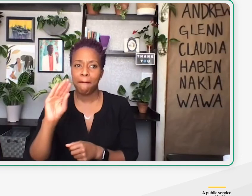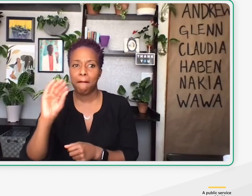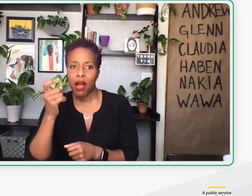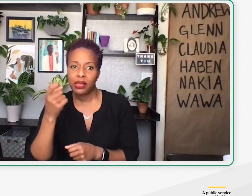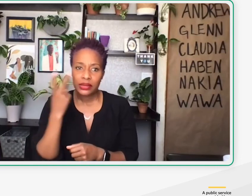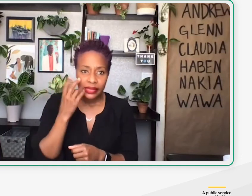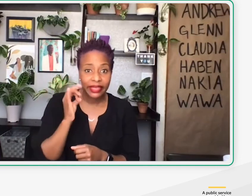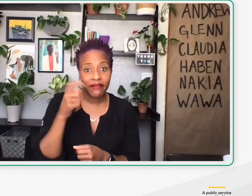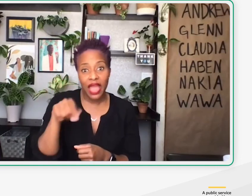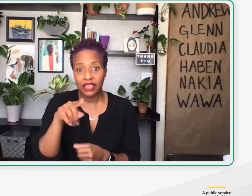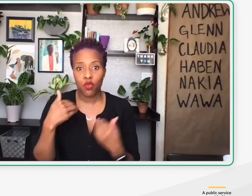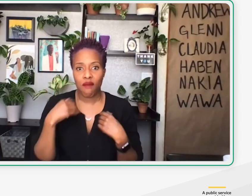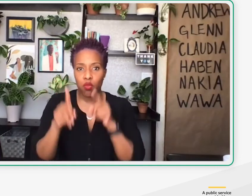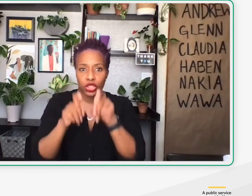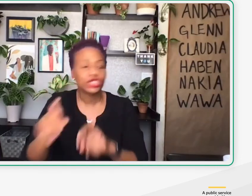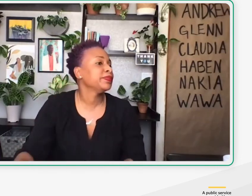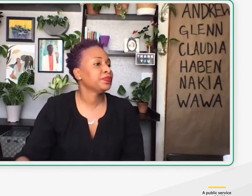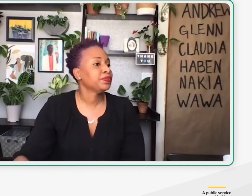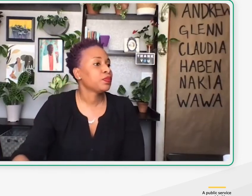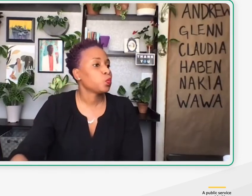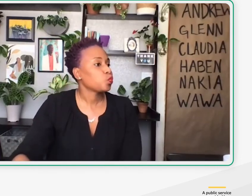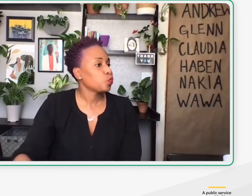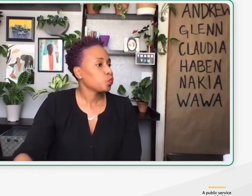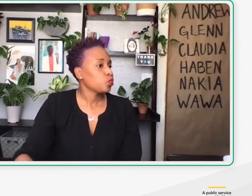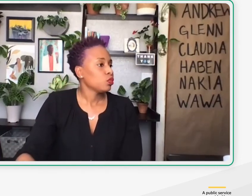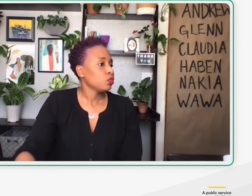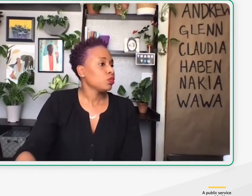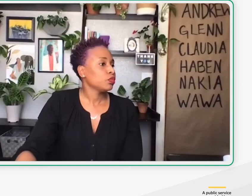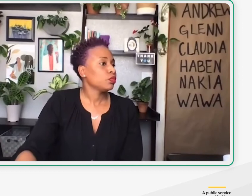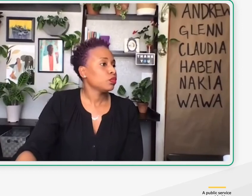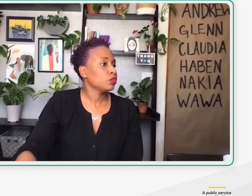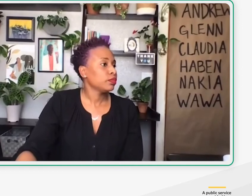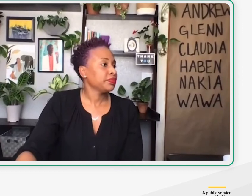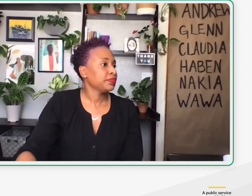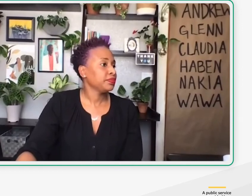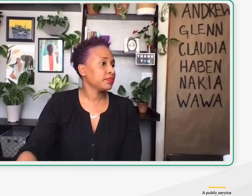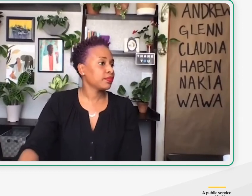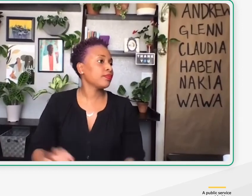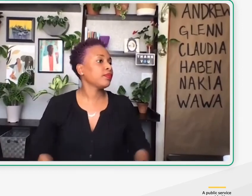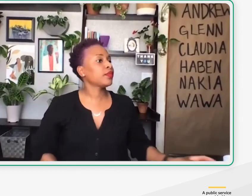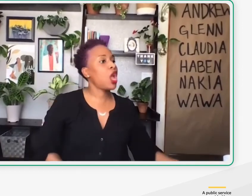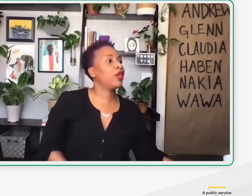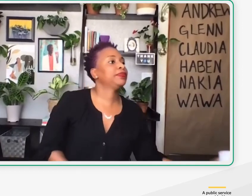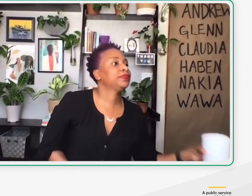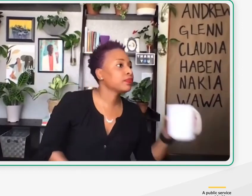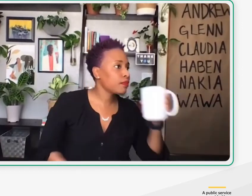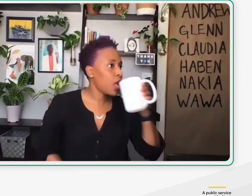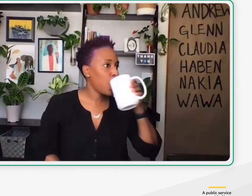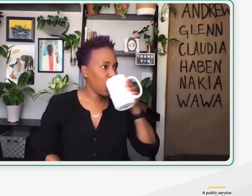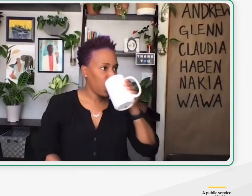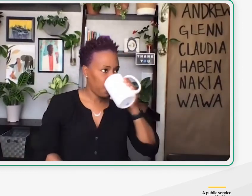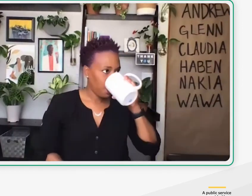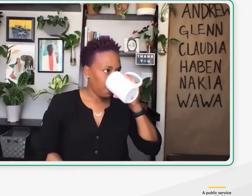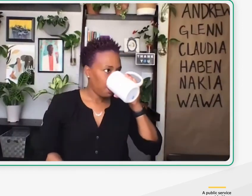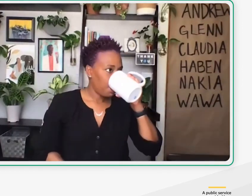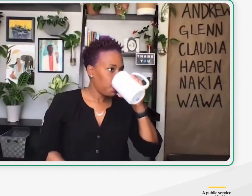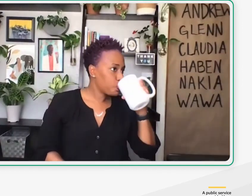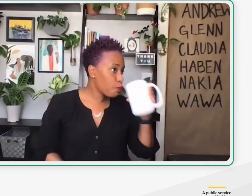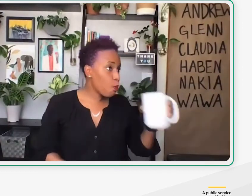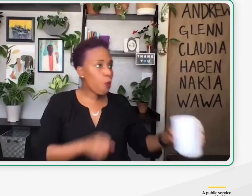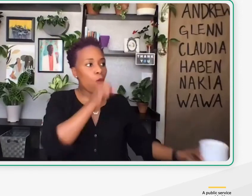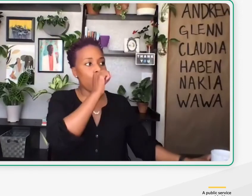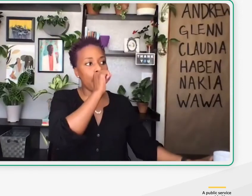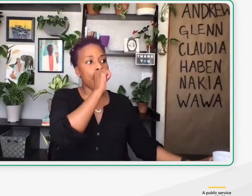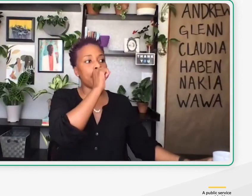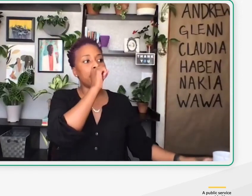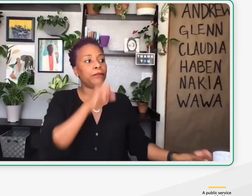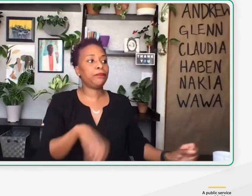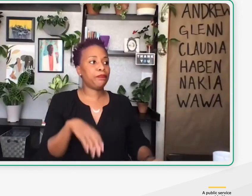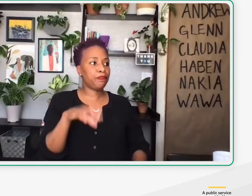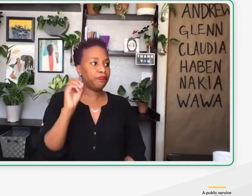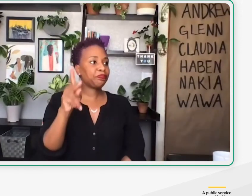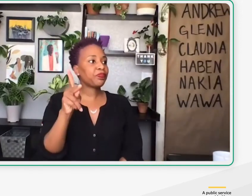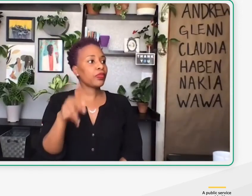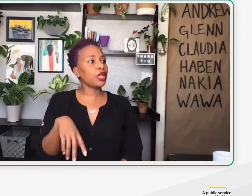event to the Q&As. If you have any questions, I'm gonna go ahead and check that Q&A box.